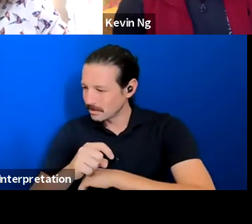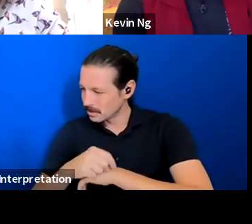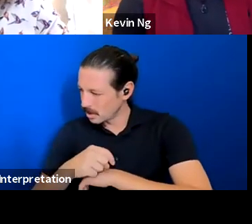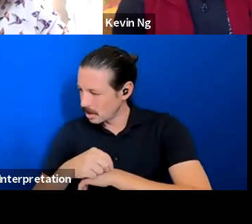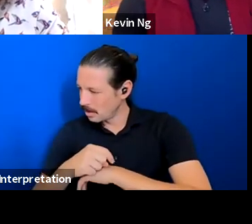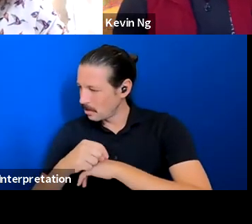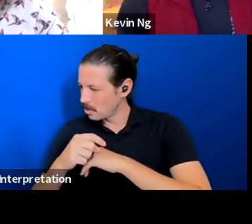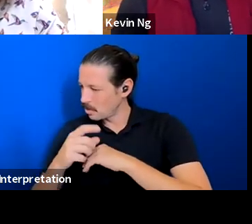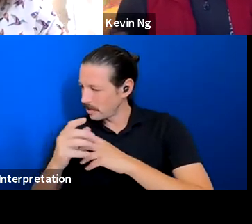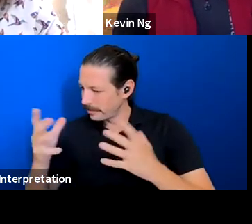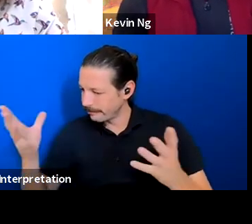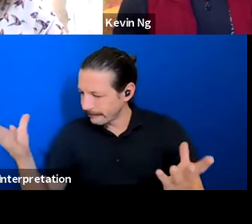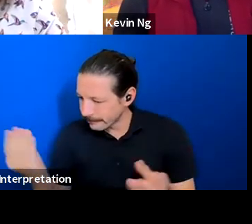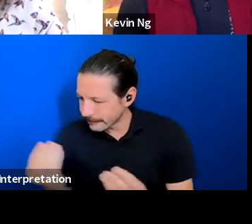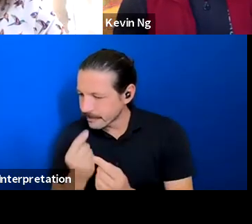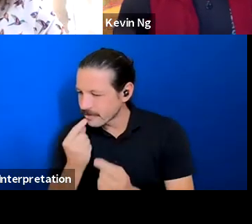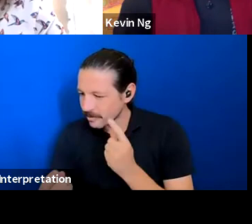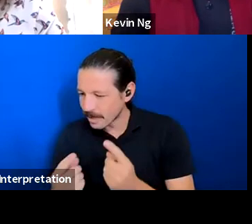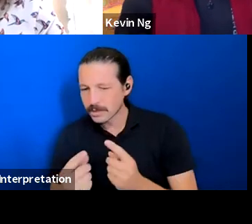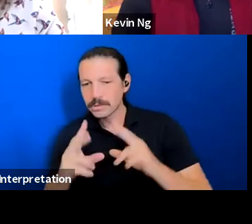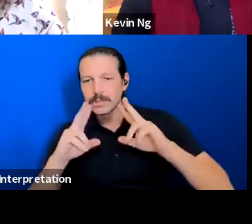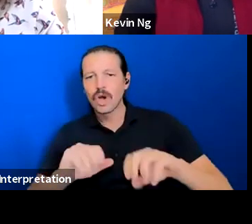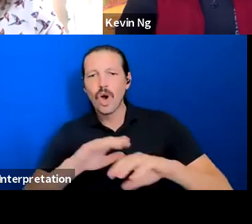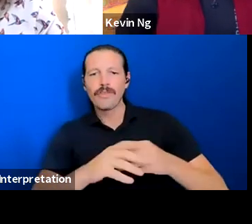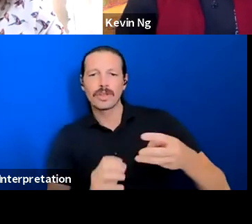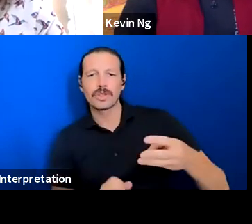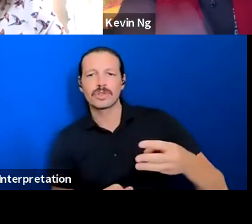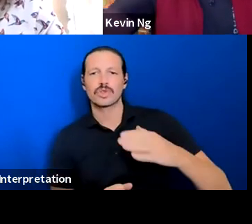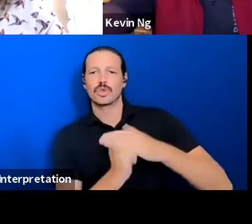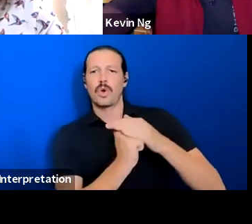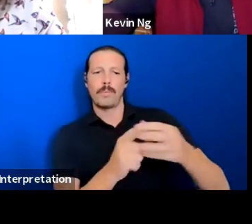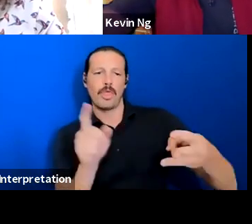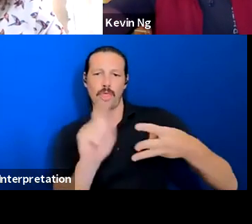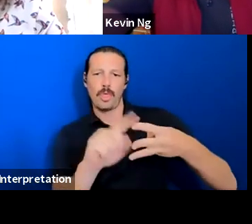of confidence when I looked at my percentile, looked at the collation and oh this matches up.